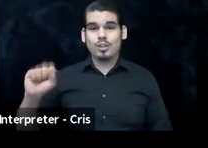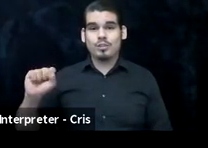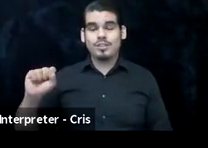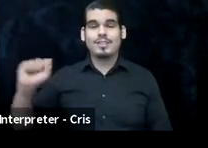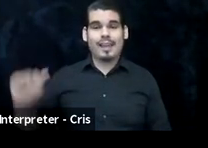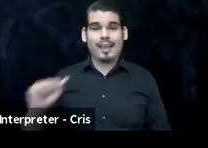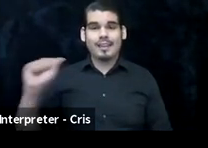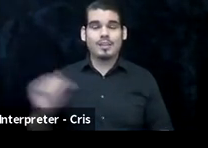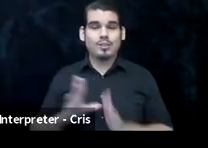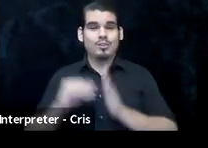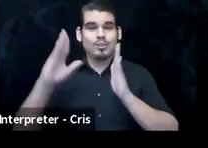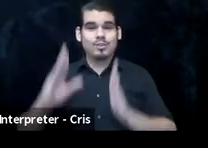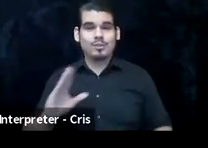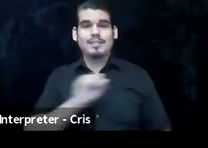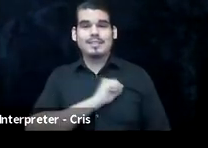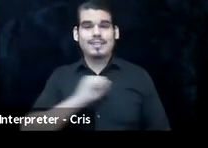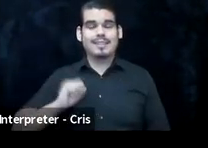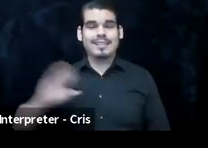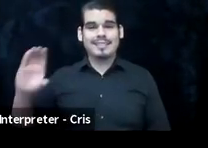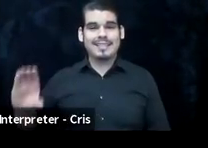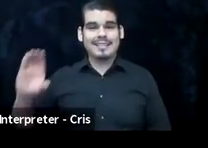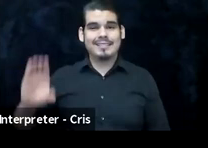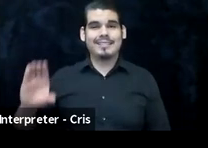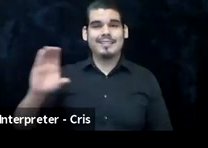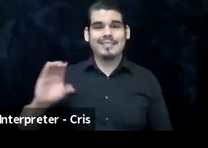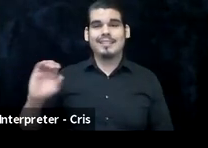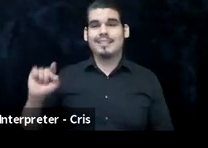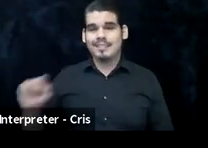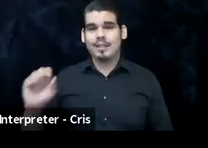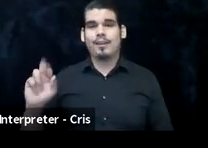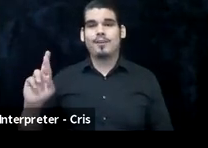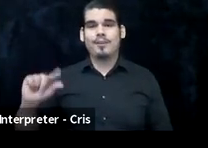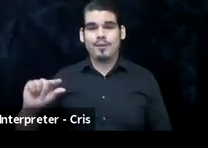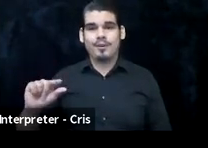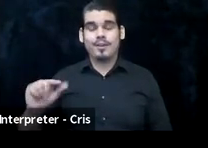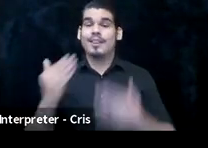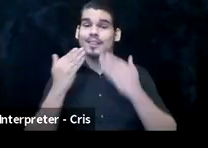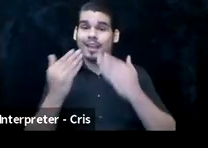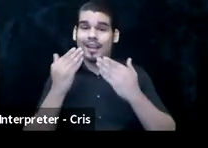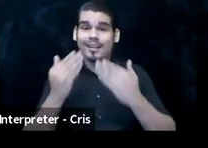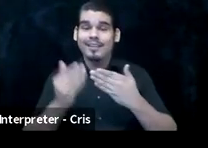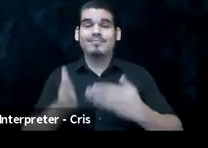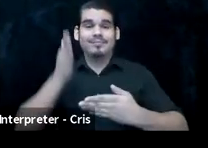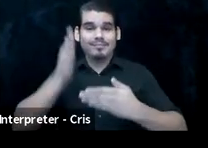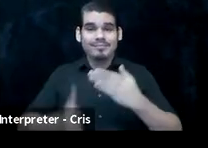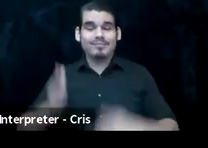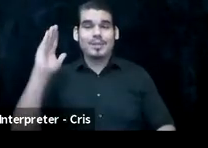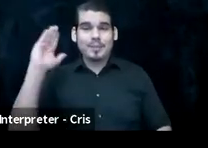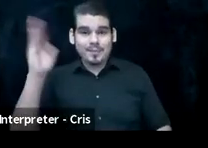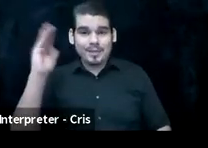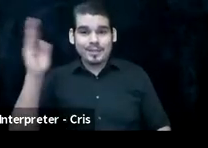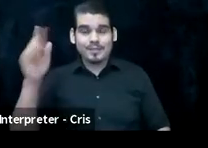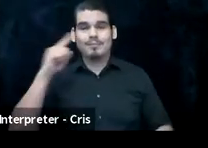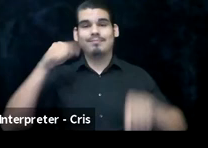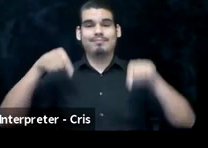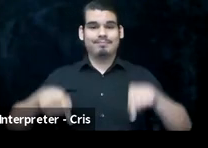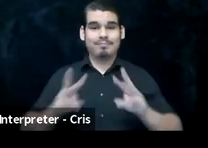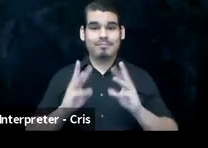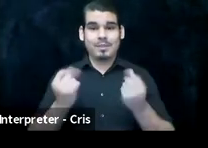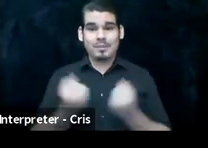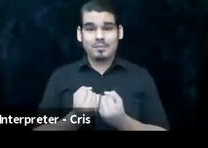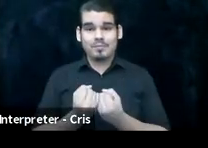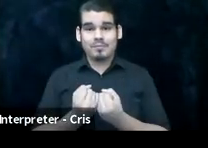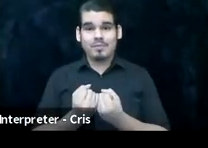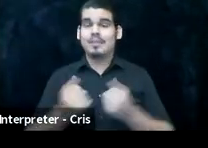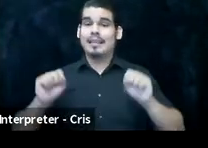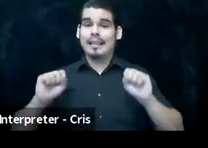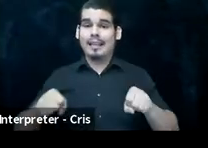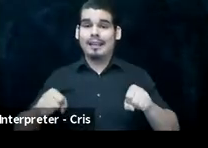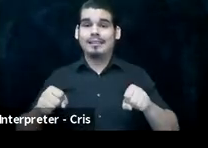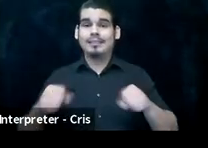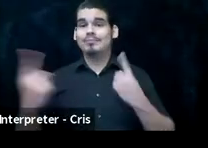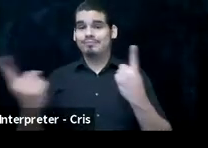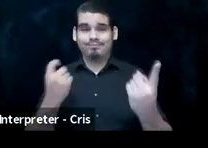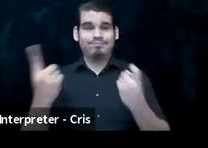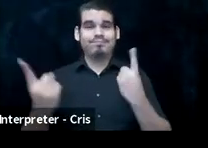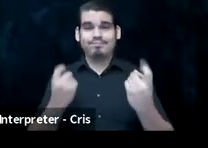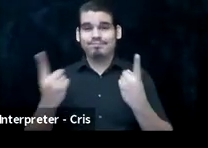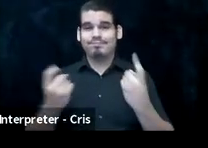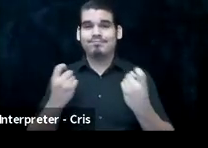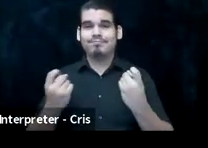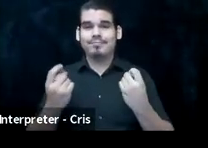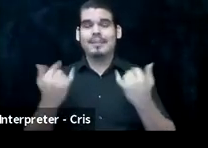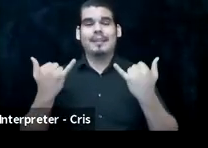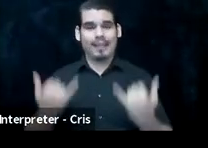Katherine Squire: So with that Thank you so much for coming to this webinar everyone we're gonna go ahead and stick around for any last questions feel free to raise your hand or put your question in the chat but yeah that can that pretty much concludes this one.